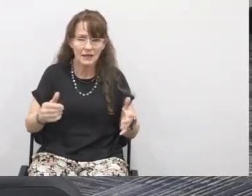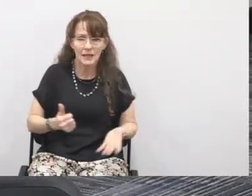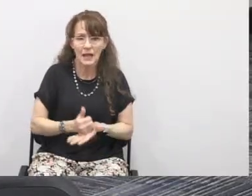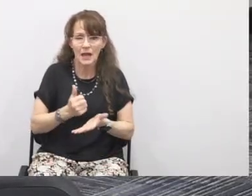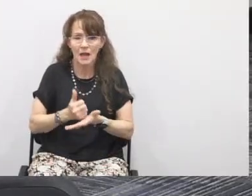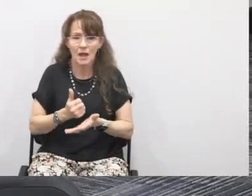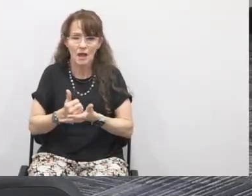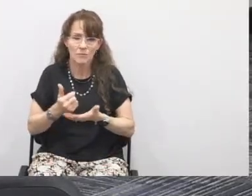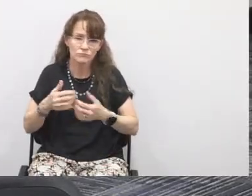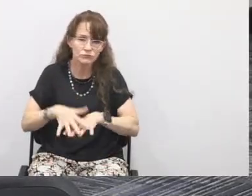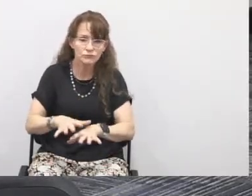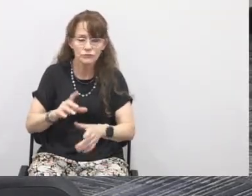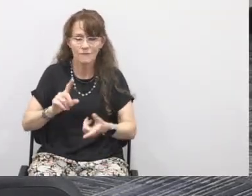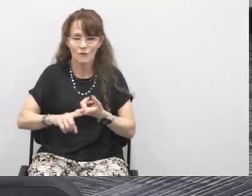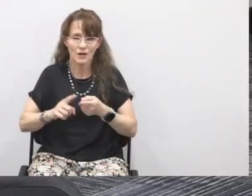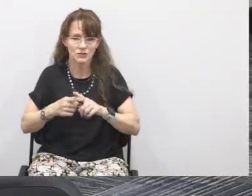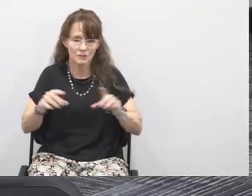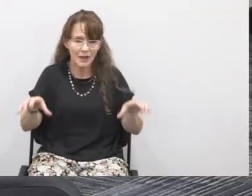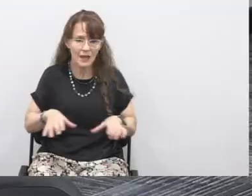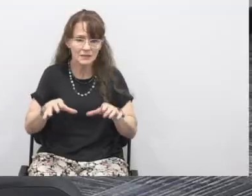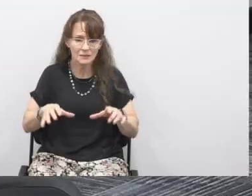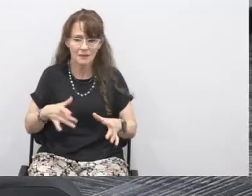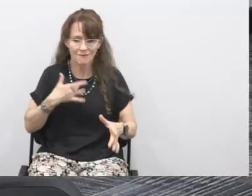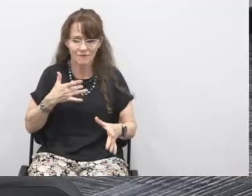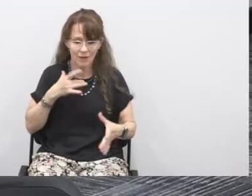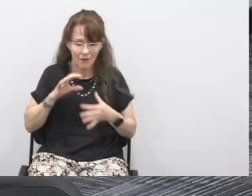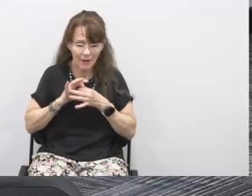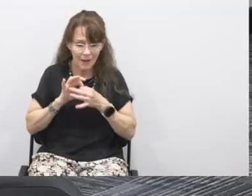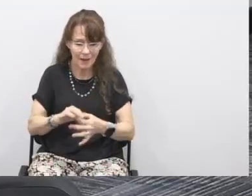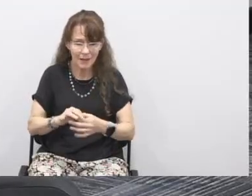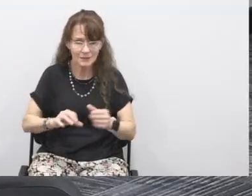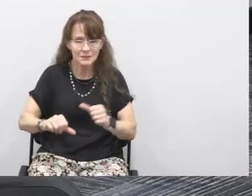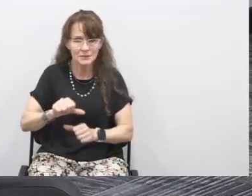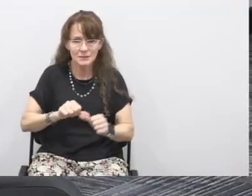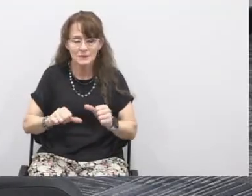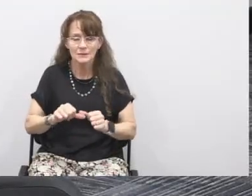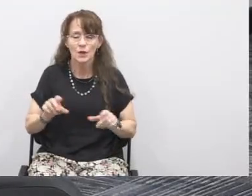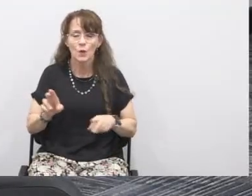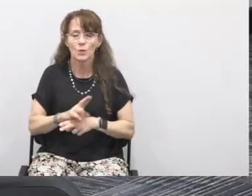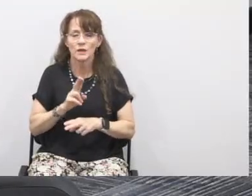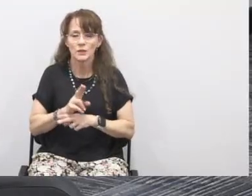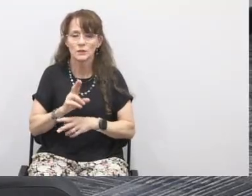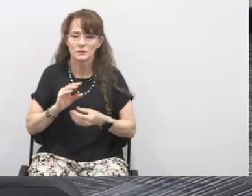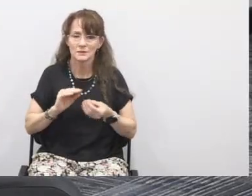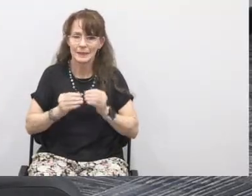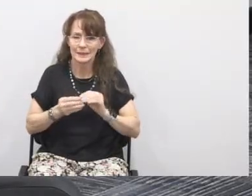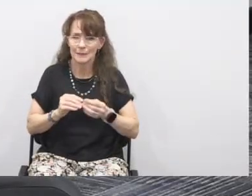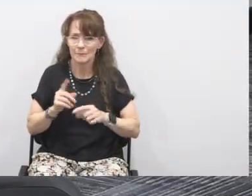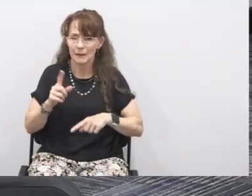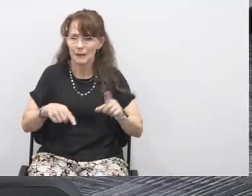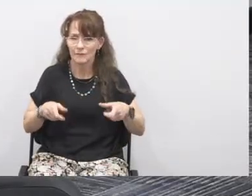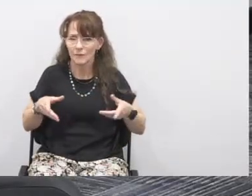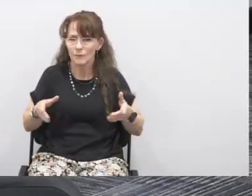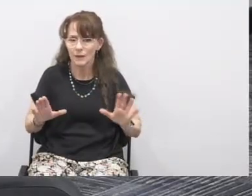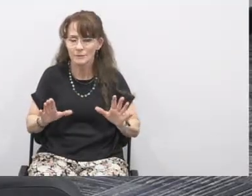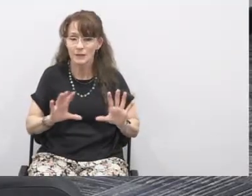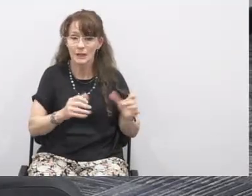in ways for the students to feel connected. So we do use that data in different ways. Sometimes you might see classroom trends